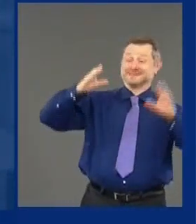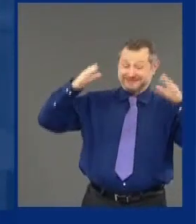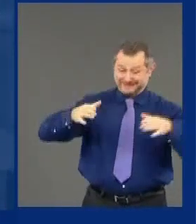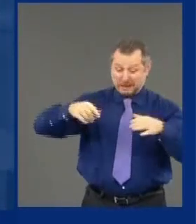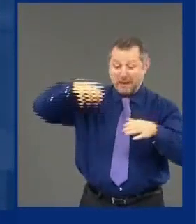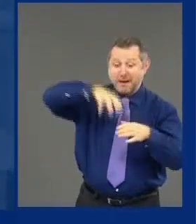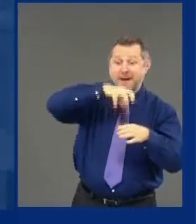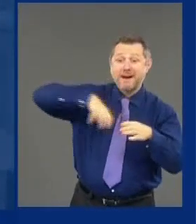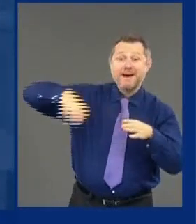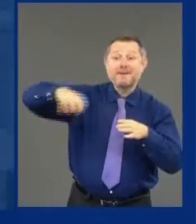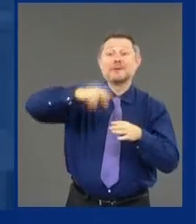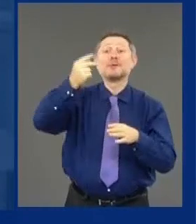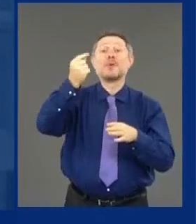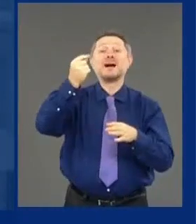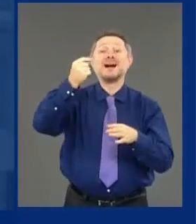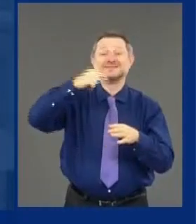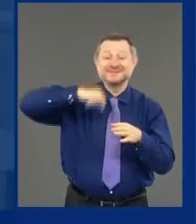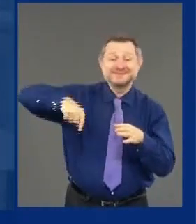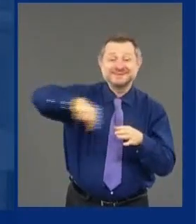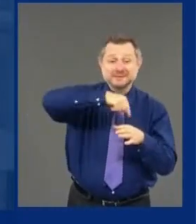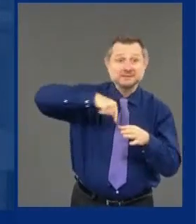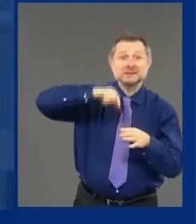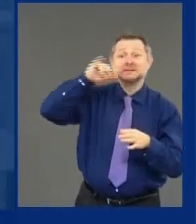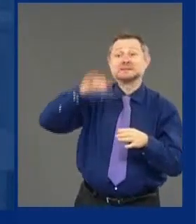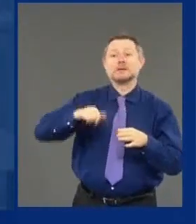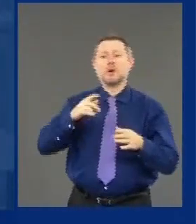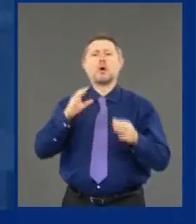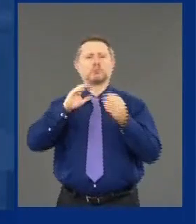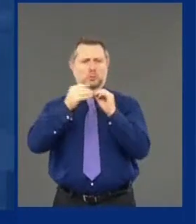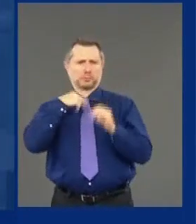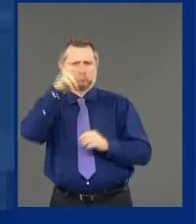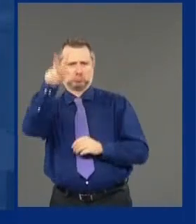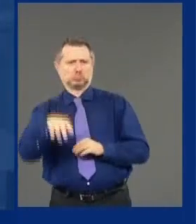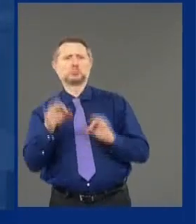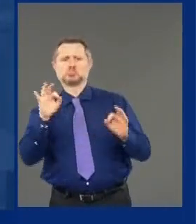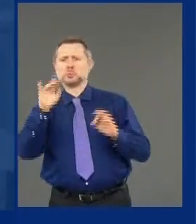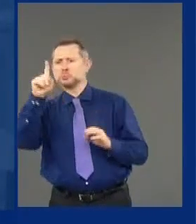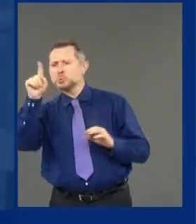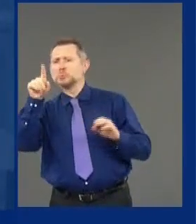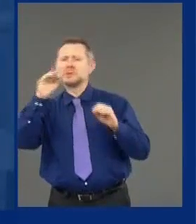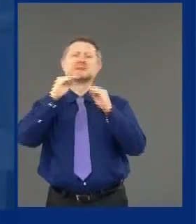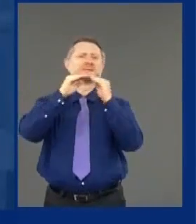YOU LOOK ACROSS THE REGIONS, THE NUMBERS WERE ALL SOLID, THEY WERE ALL STEADY.